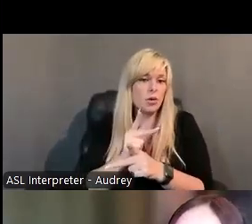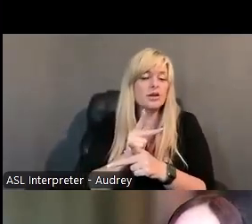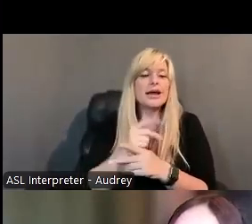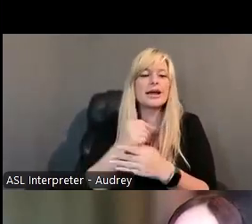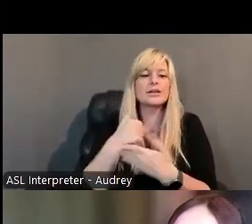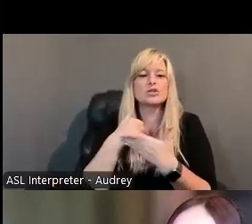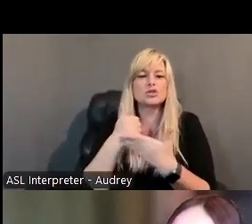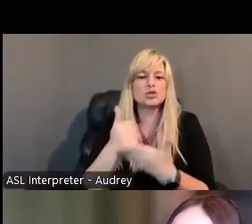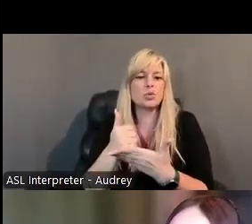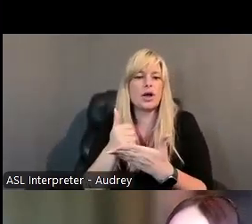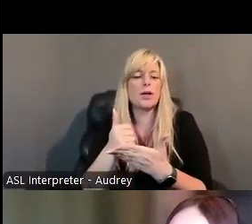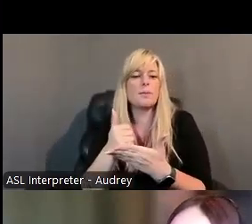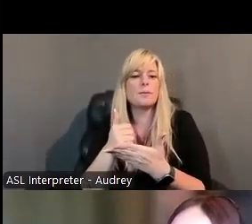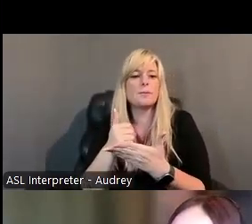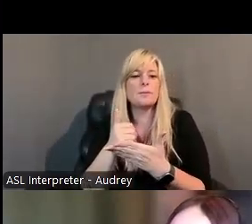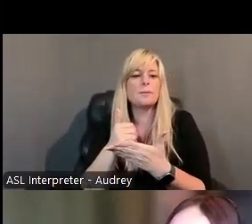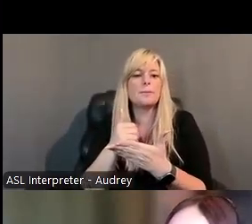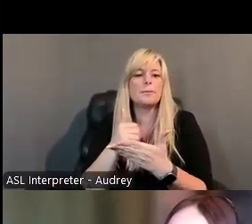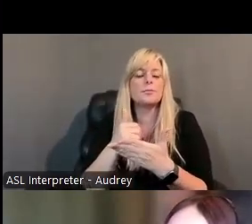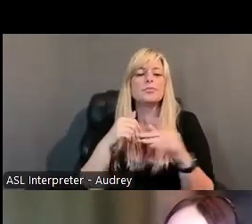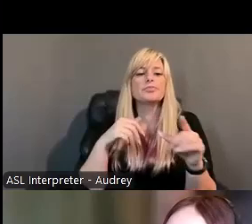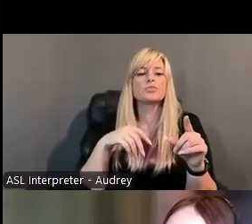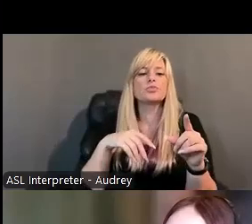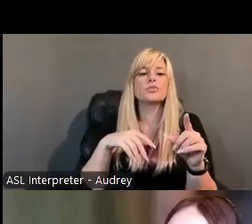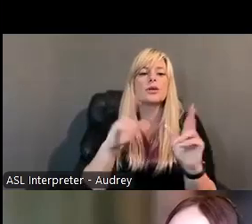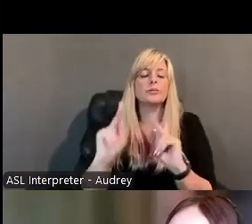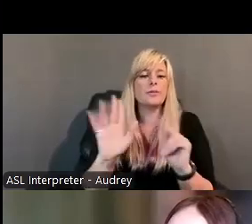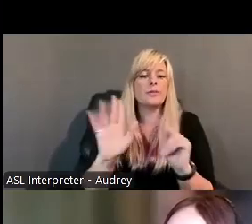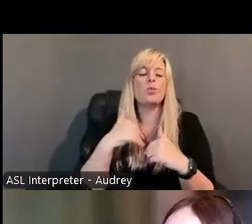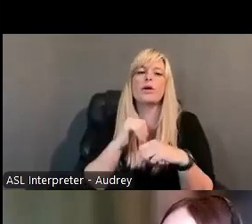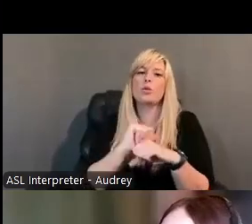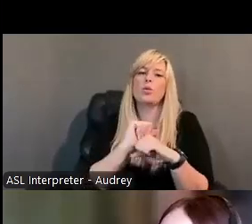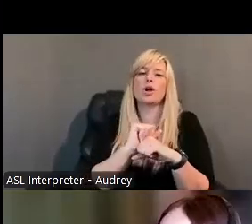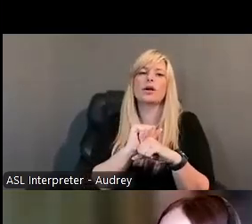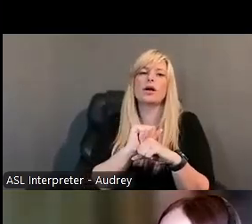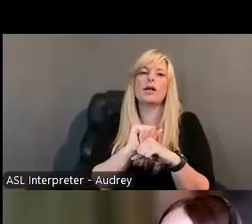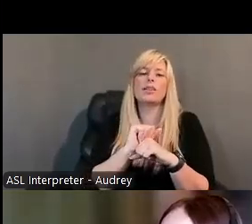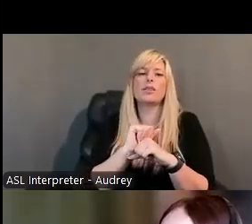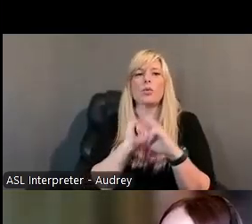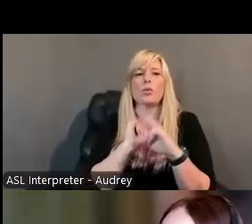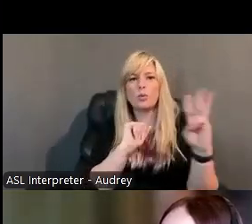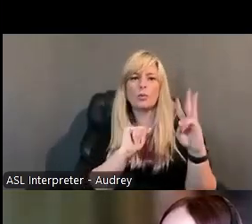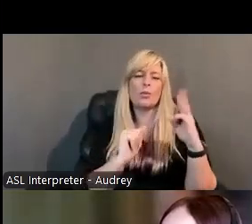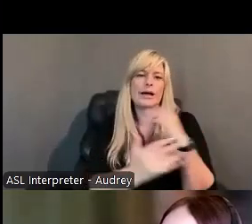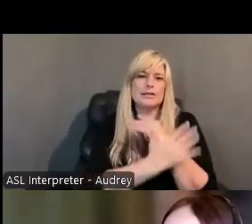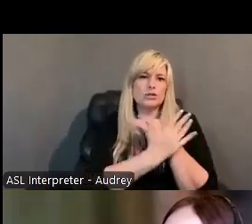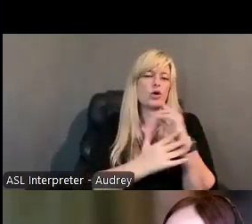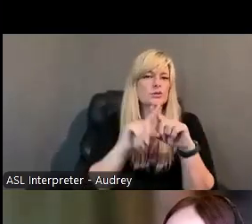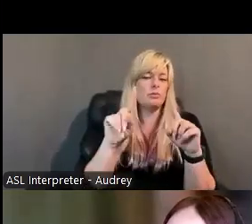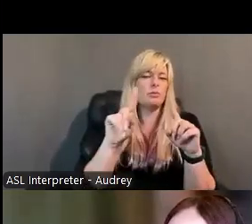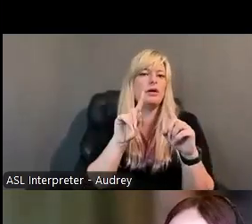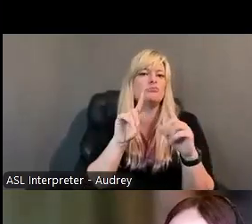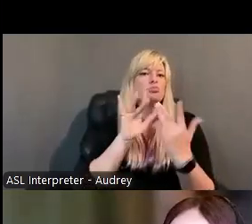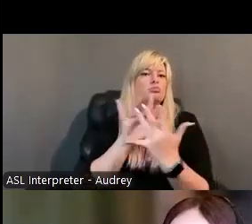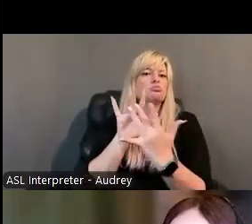but our small team does reach out in different parts of the US. Okay, advance please. And so